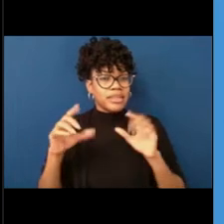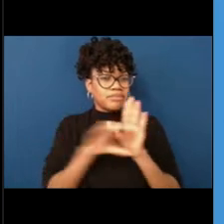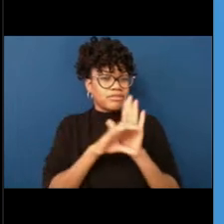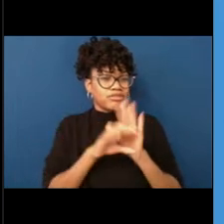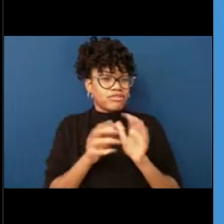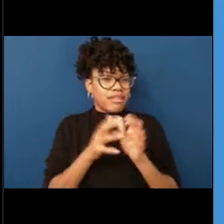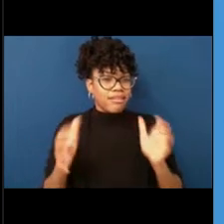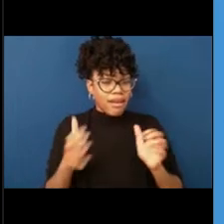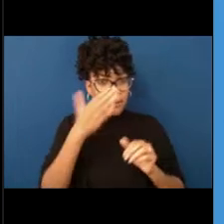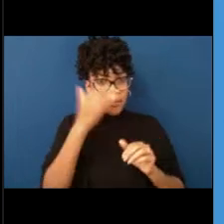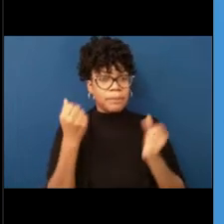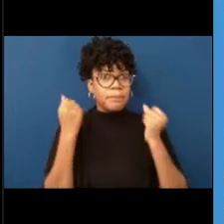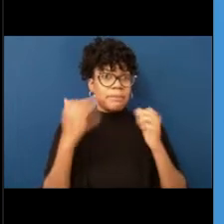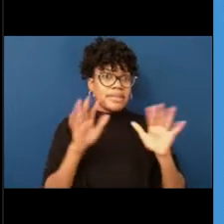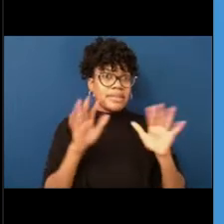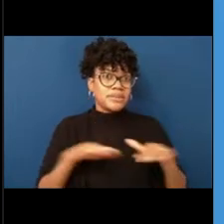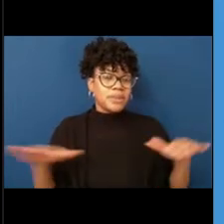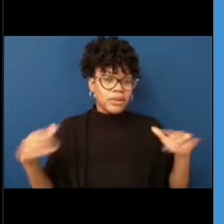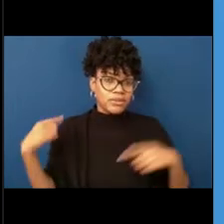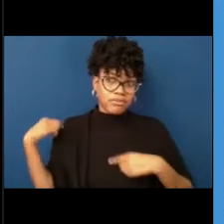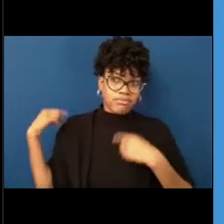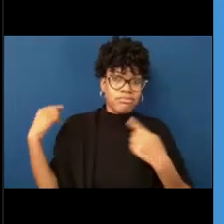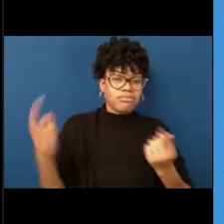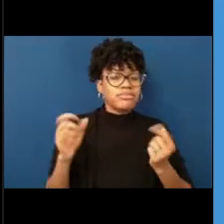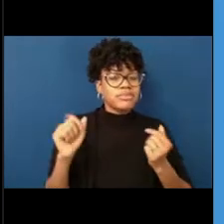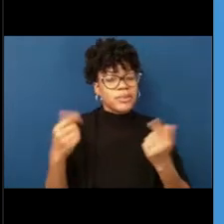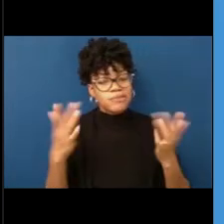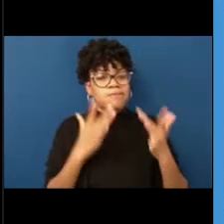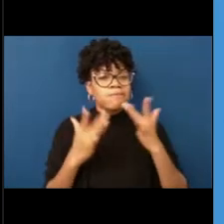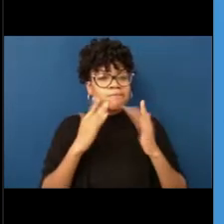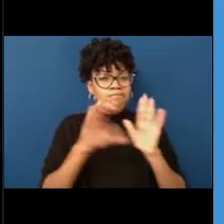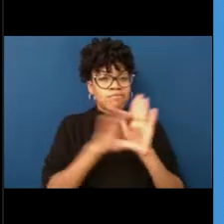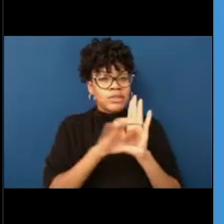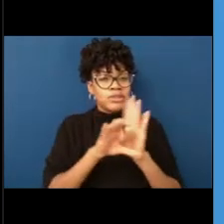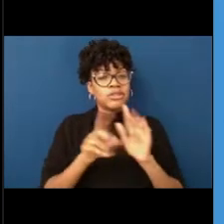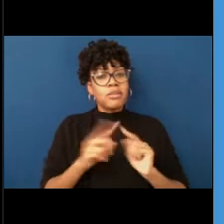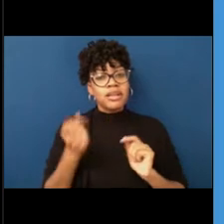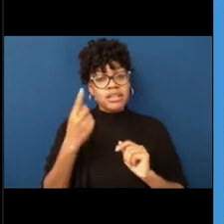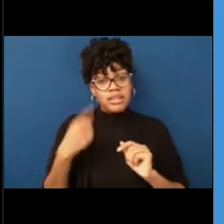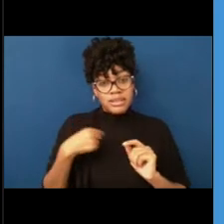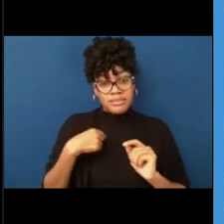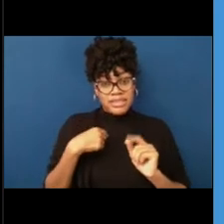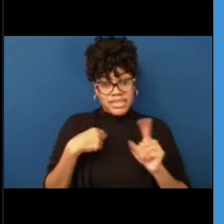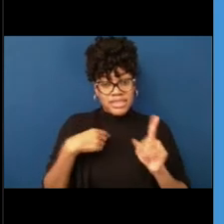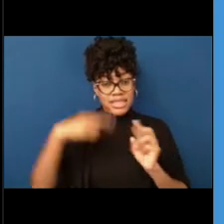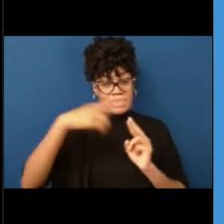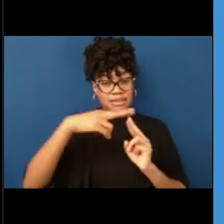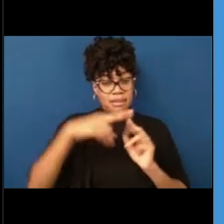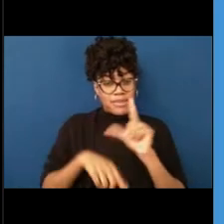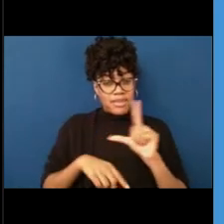But I have been a hula dancer since I was four years old, and you can see that in this top picture here.